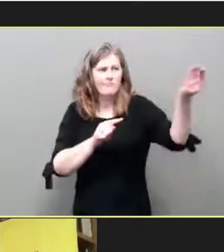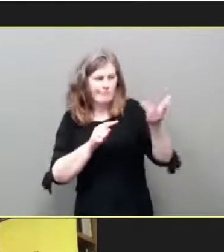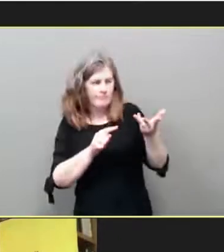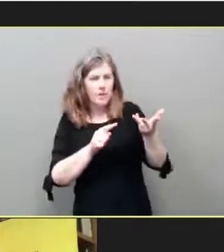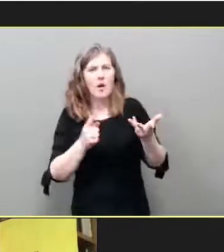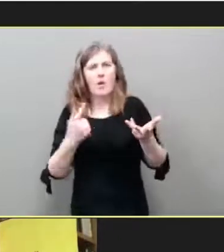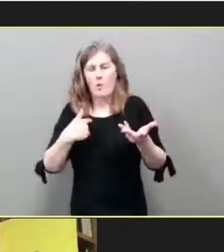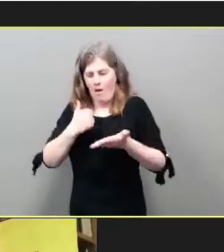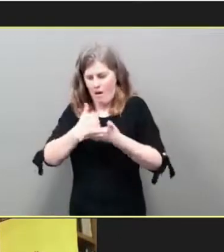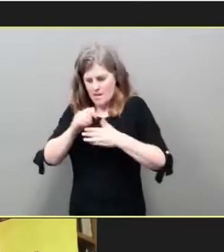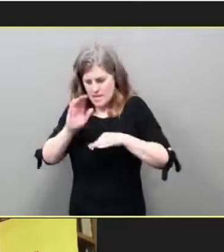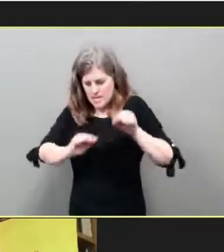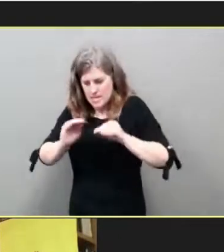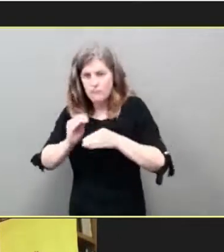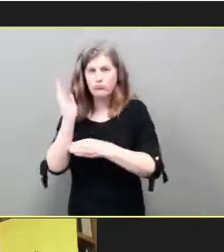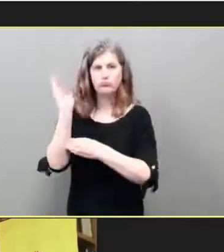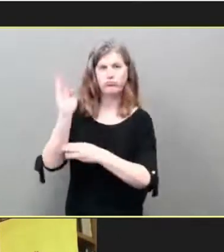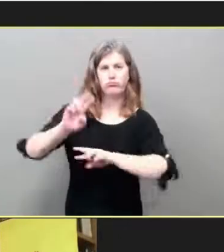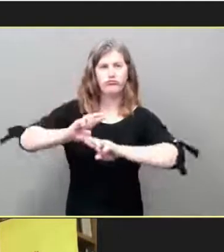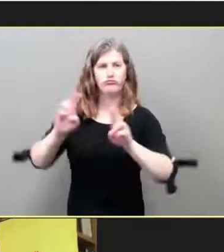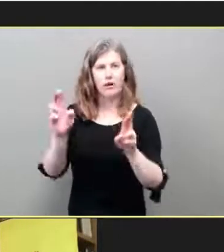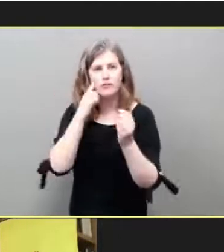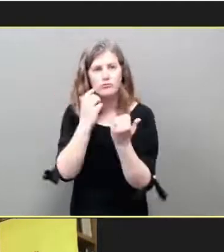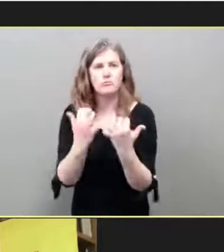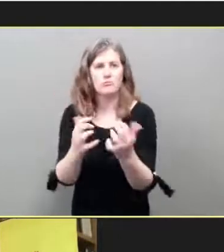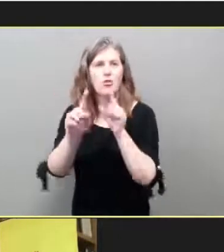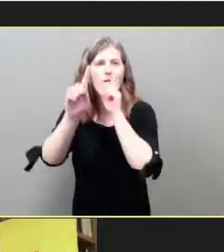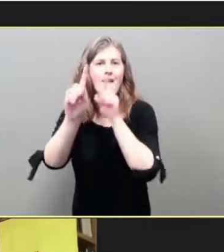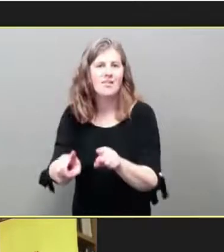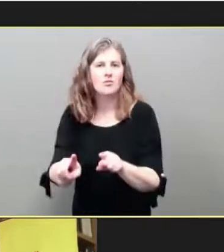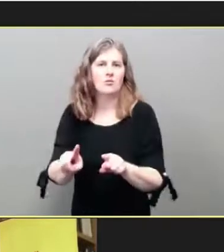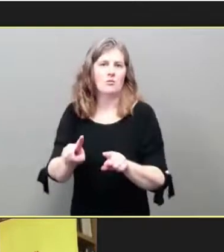colleague and all that information for us. And we can kind of center sites in